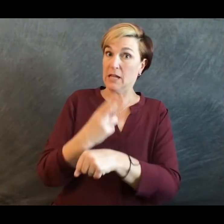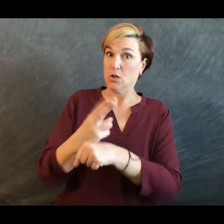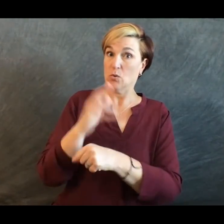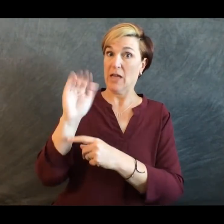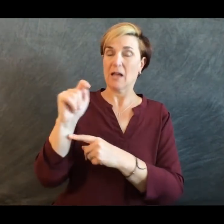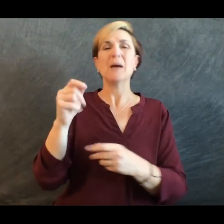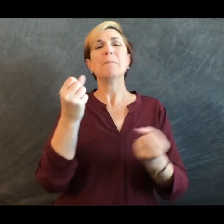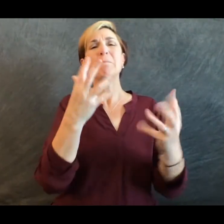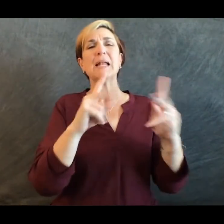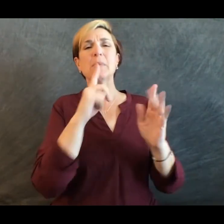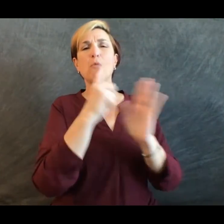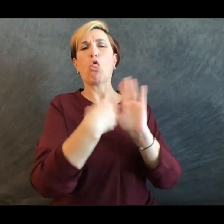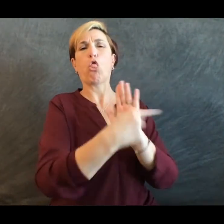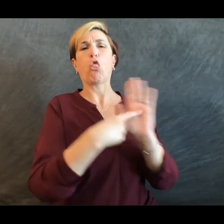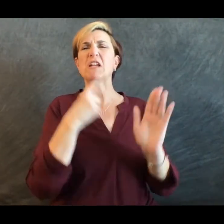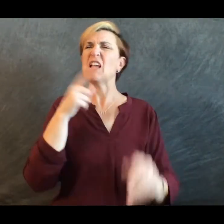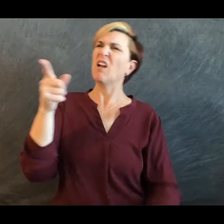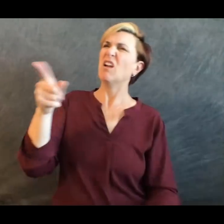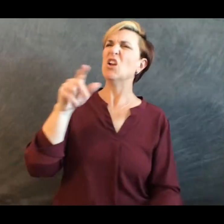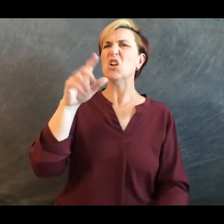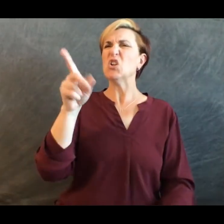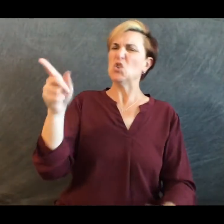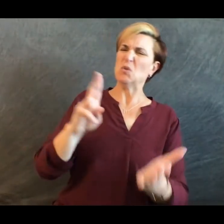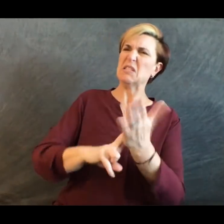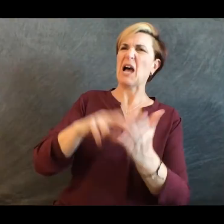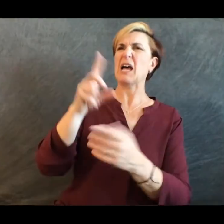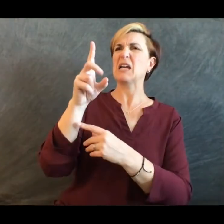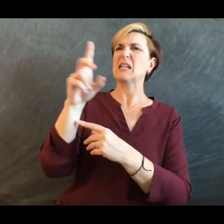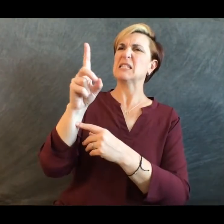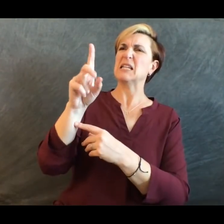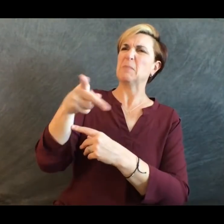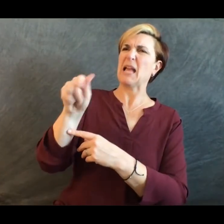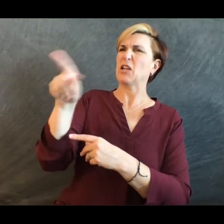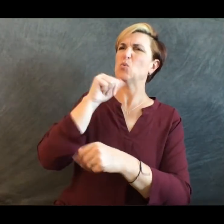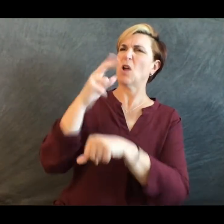had to do is say the words and everybody gave us Mac's and and they've done a